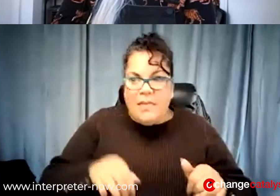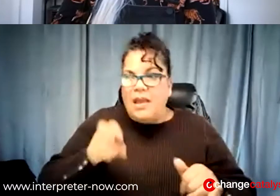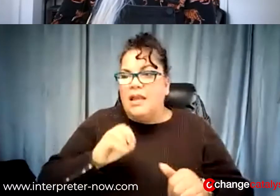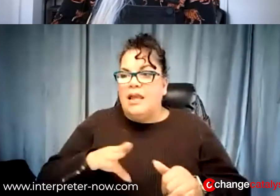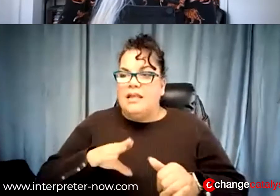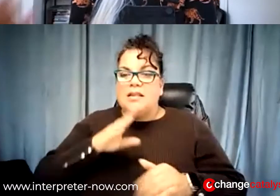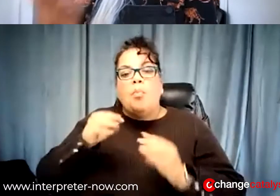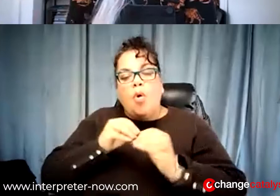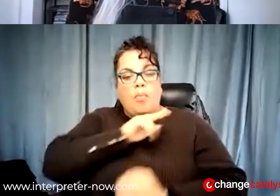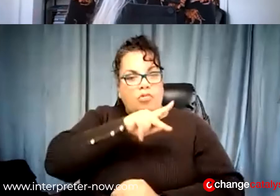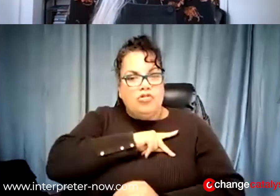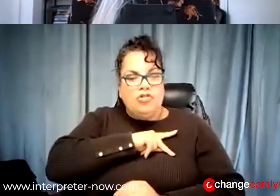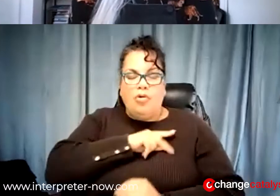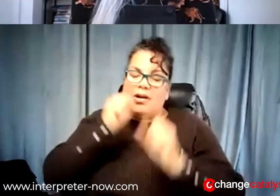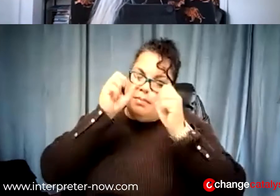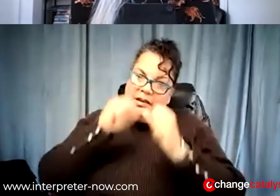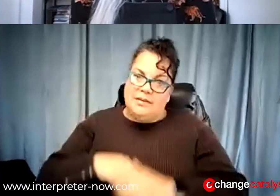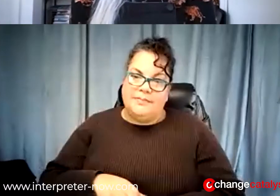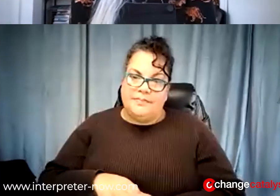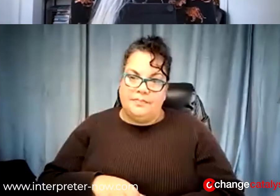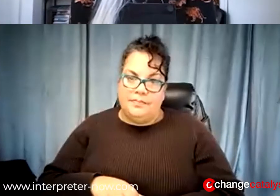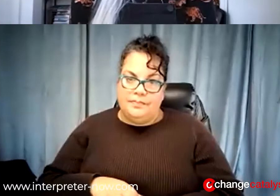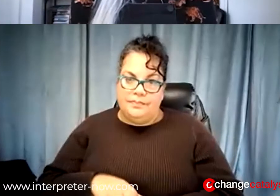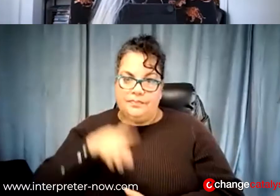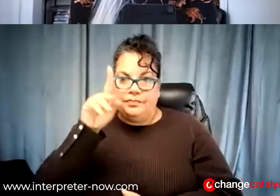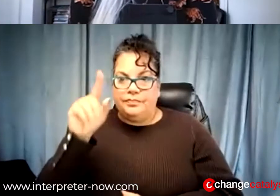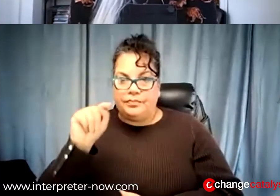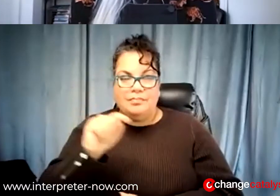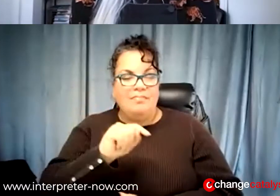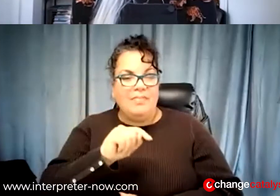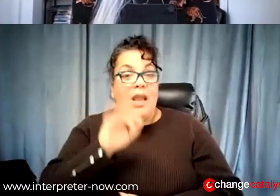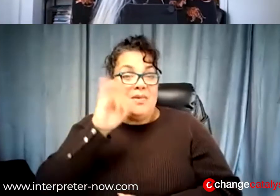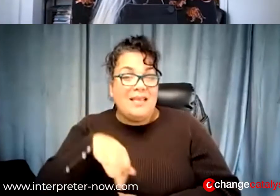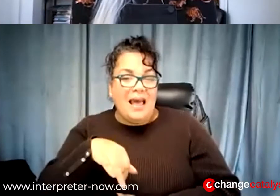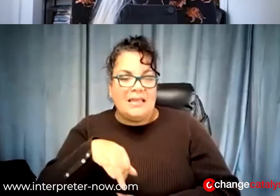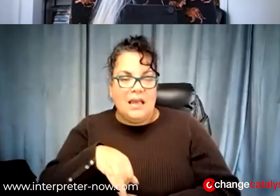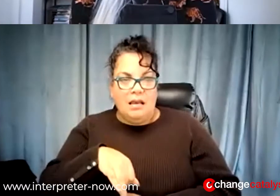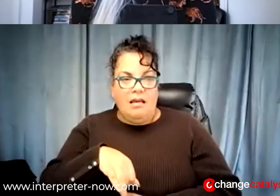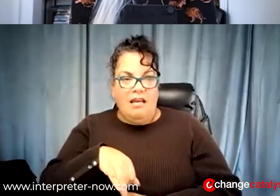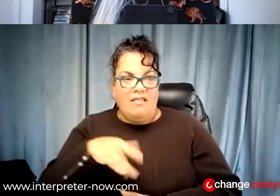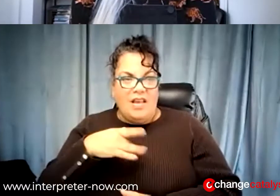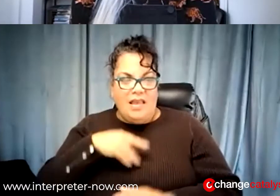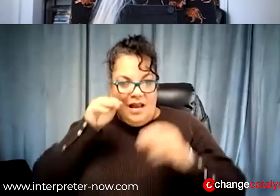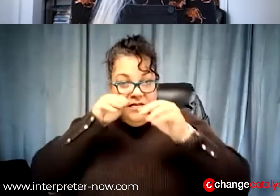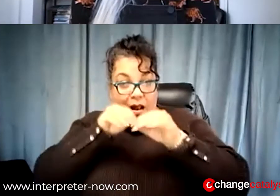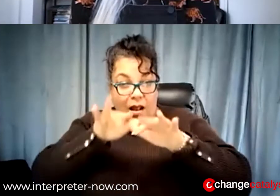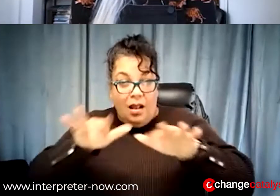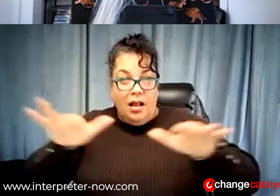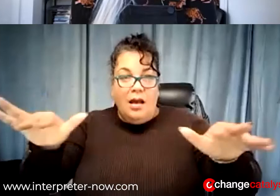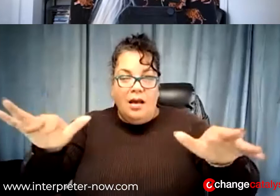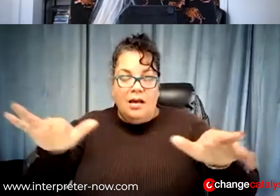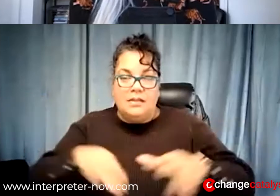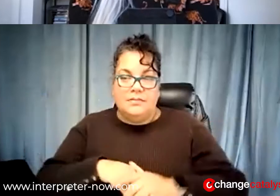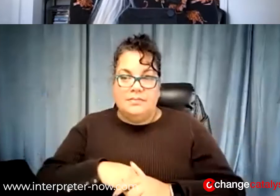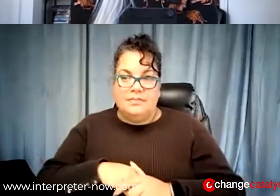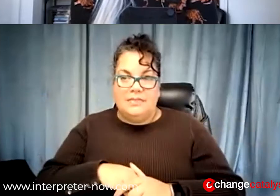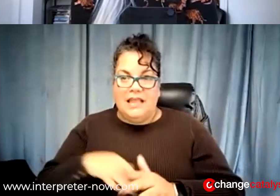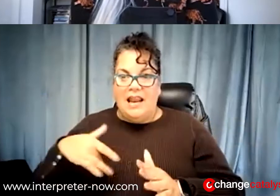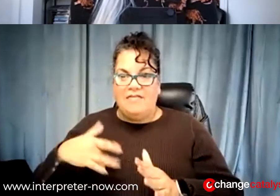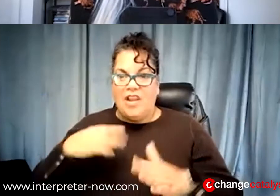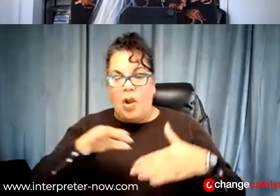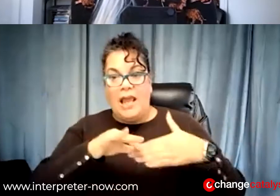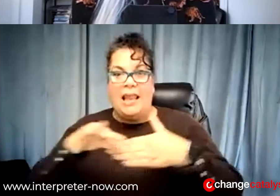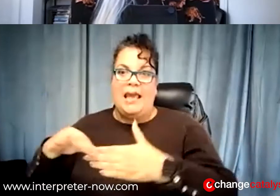Kt: Yeah, it was that ripple effect that led me to be where I am today talking to you and